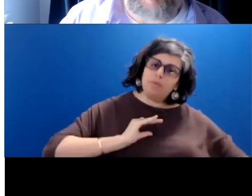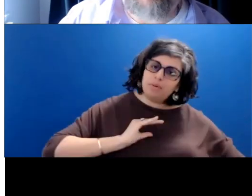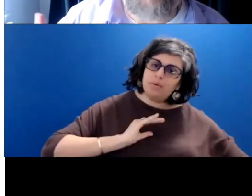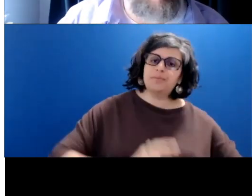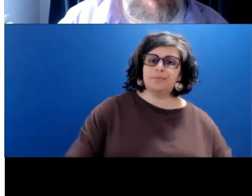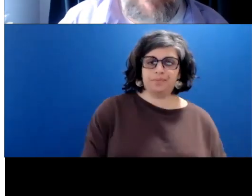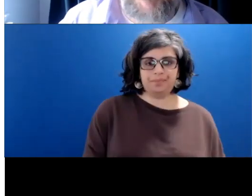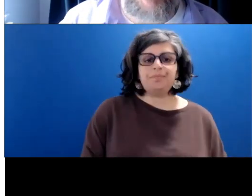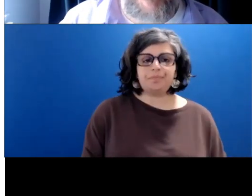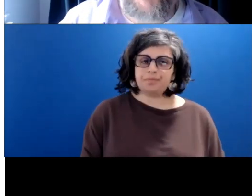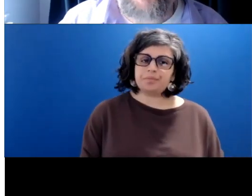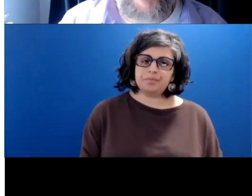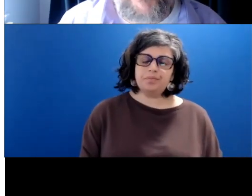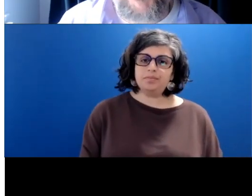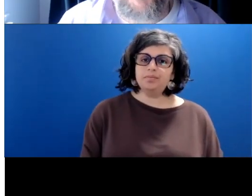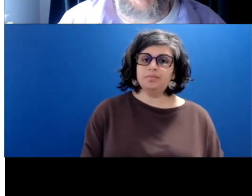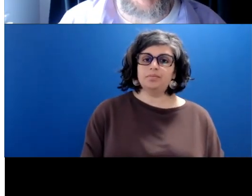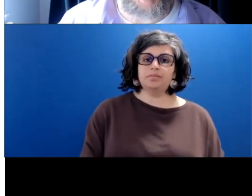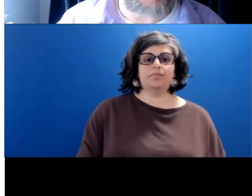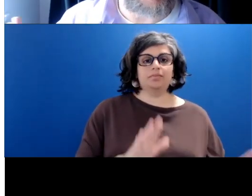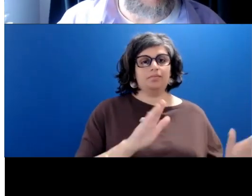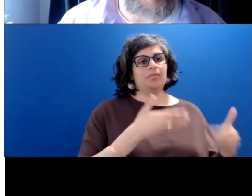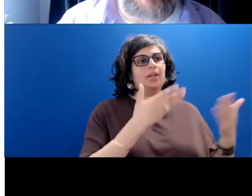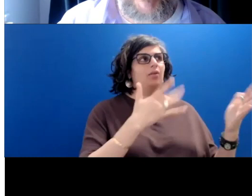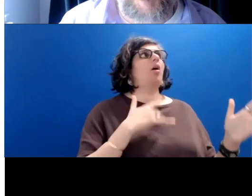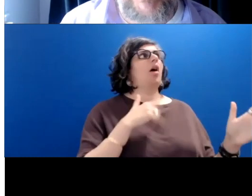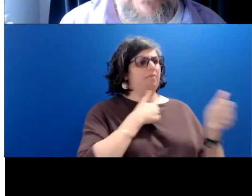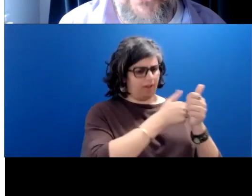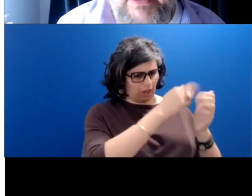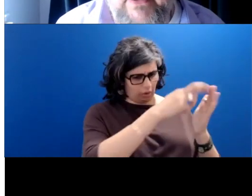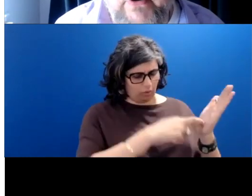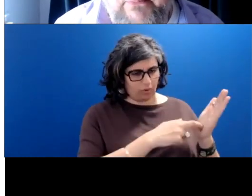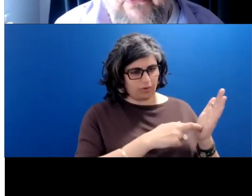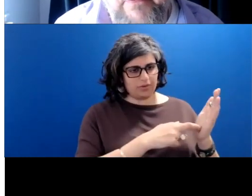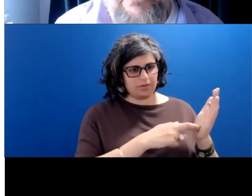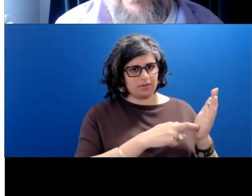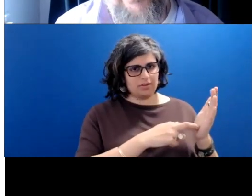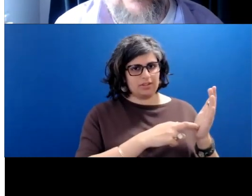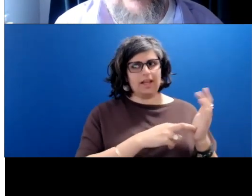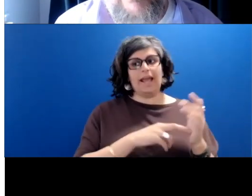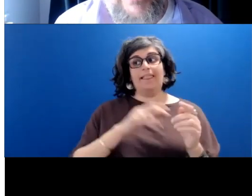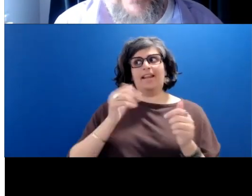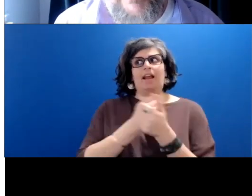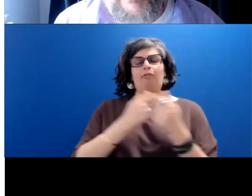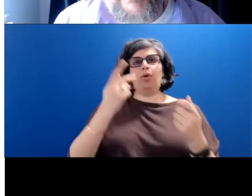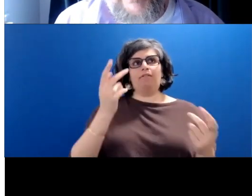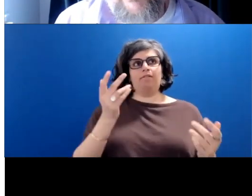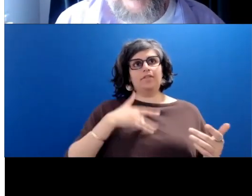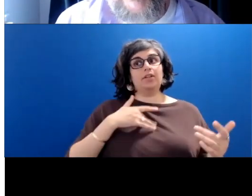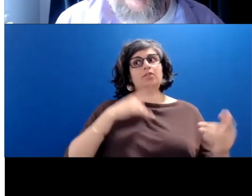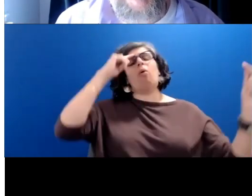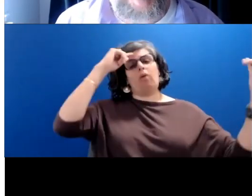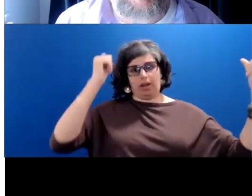So providers can think, "Well, I'm following the rules," which give people that perception of comfort. In recent years,